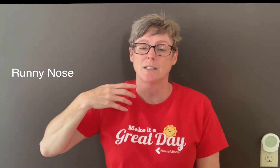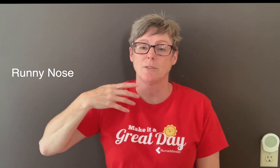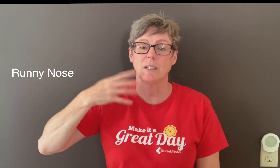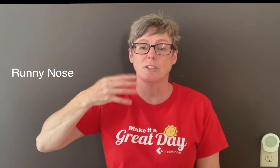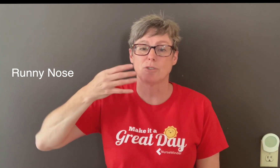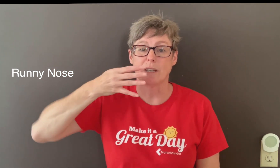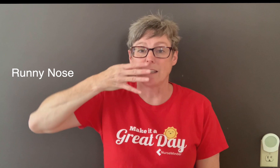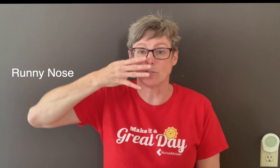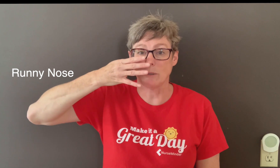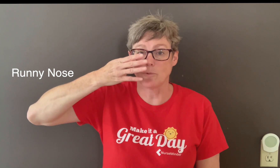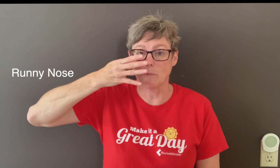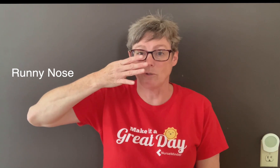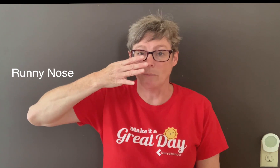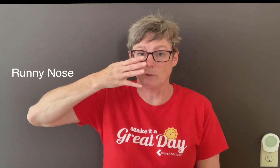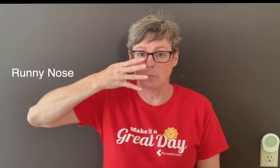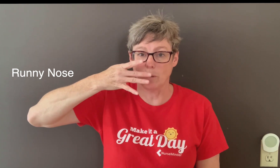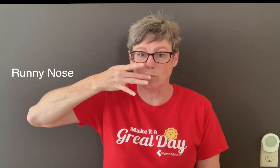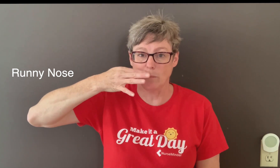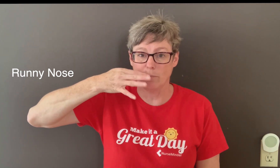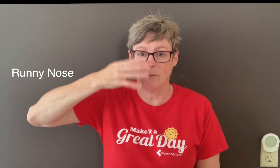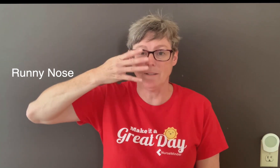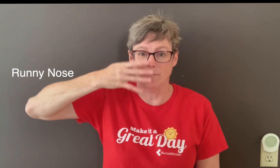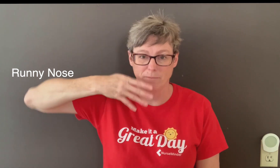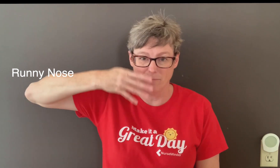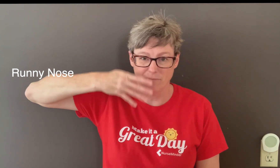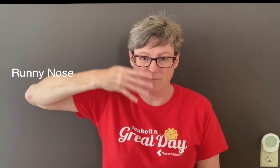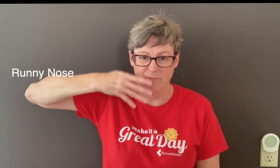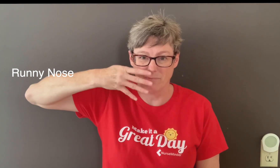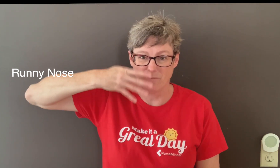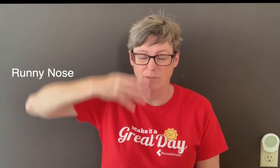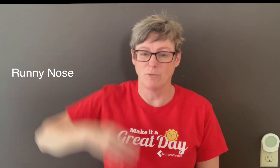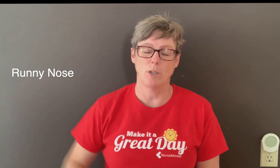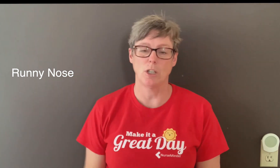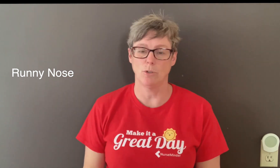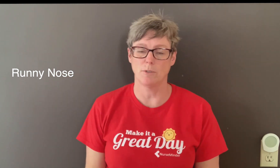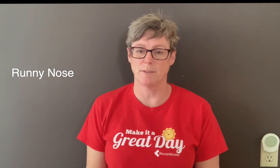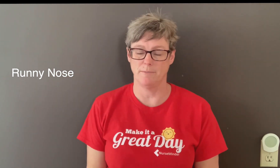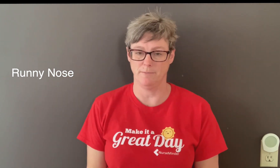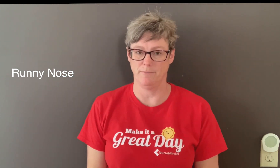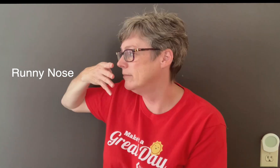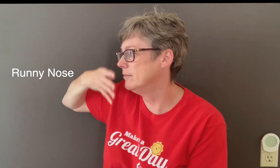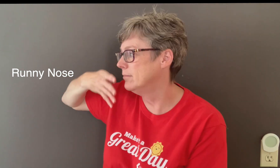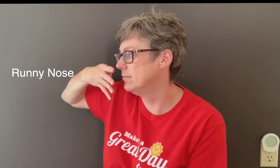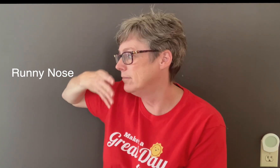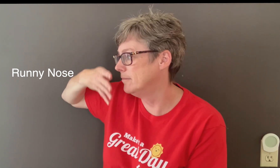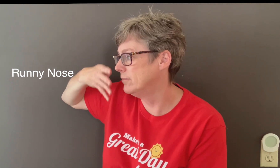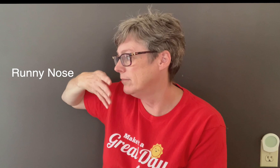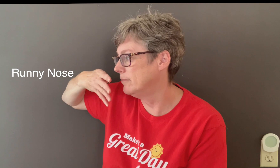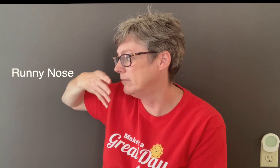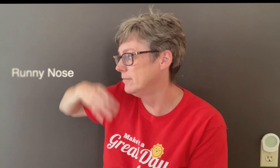to illustrate the drip, drip, drip, drip, drip, drip. Right. Runny nose.